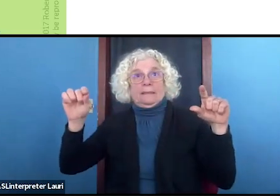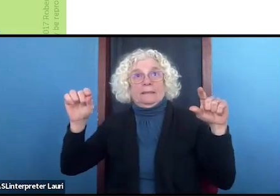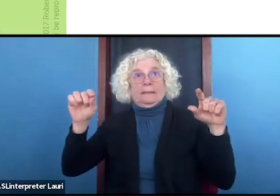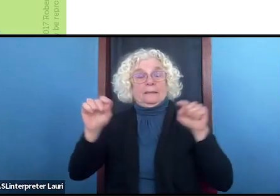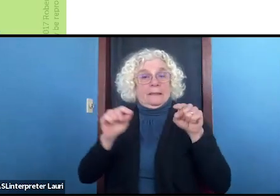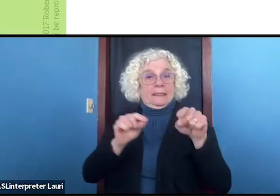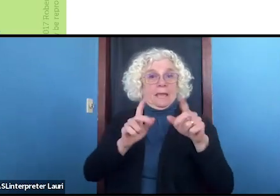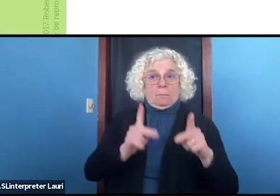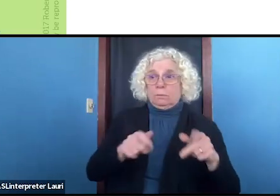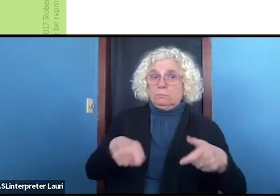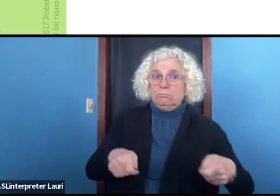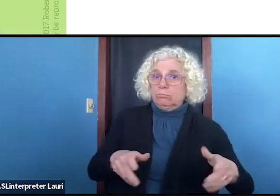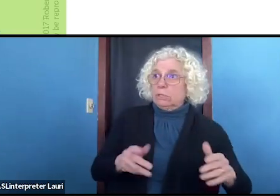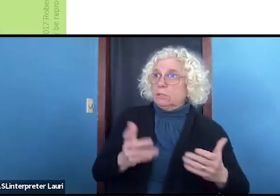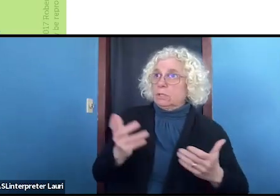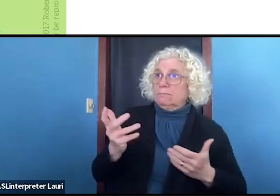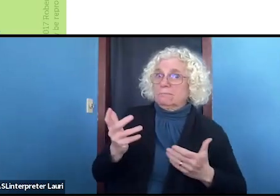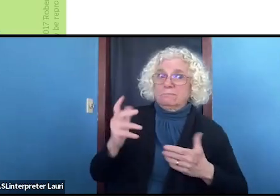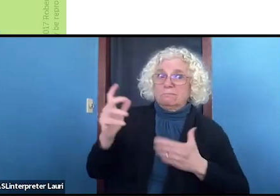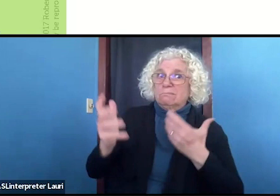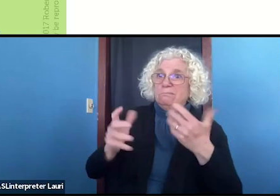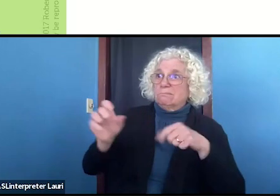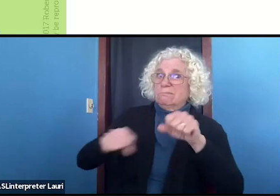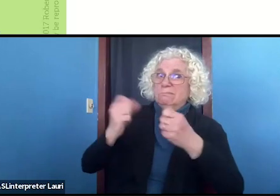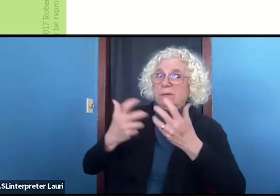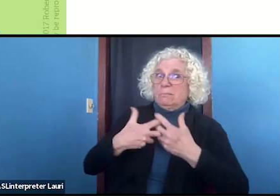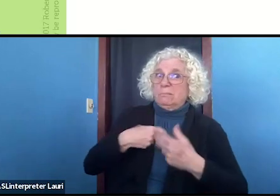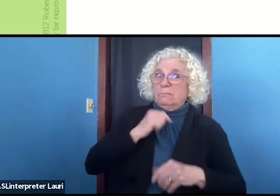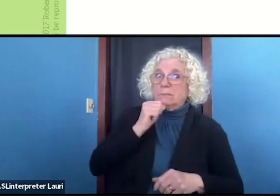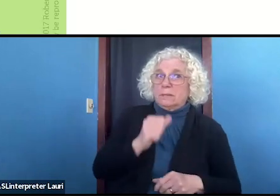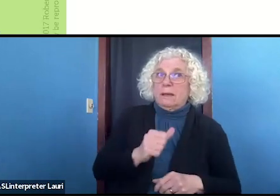and can't even get on that bicycle and dad so tall that he's